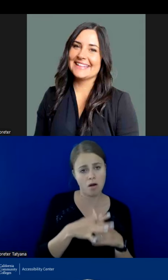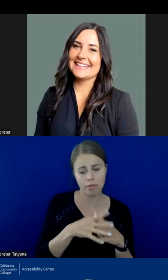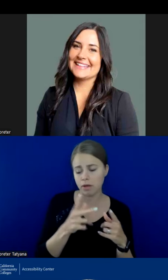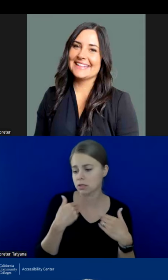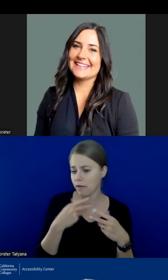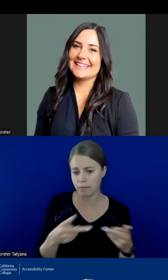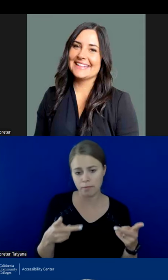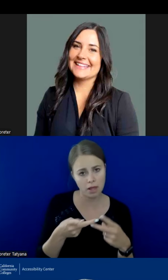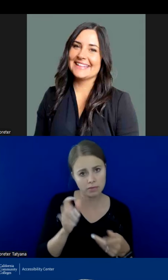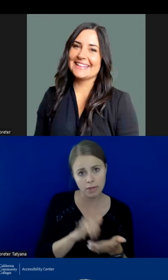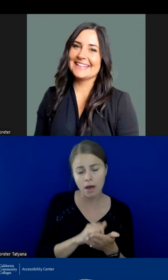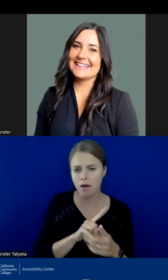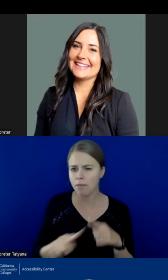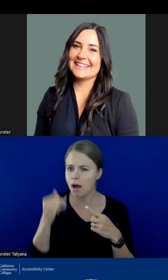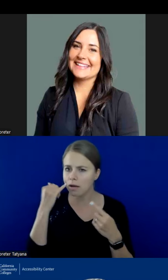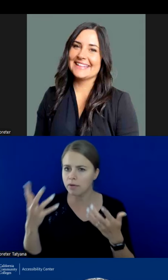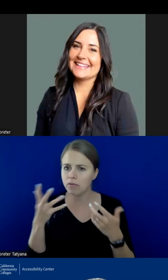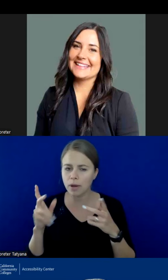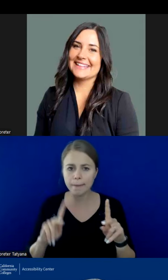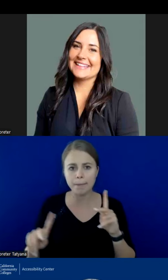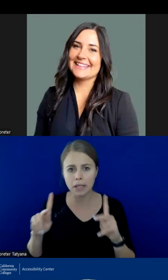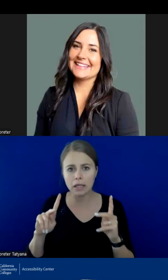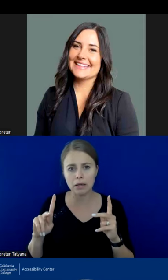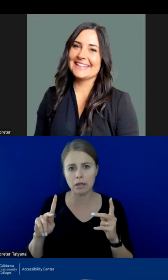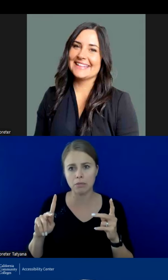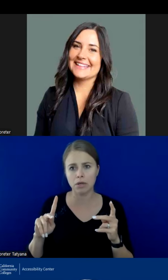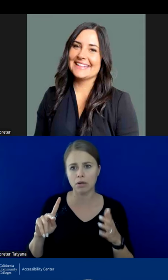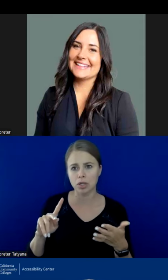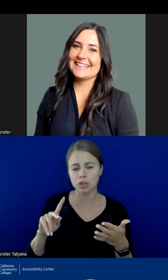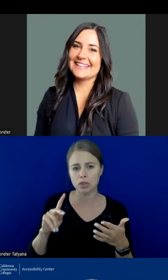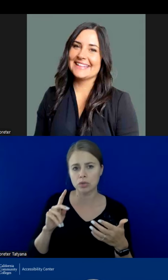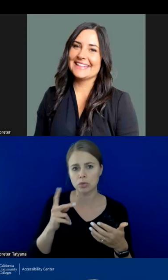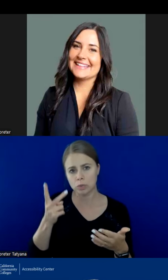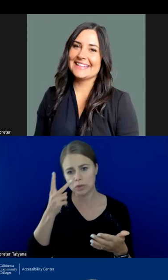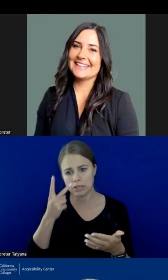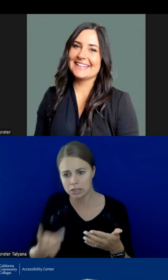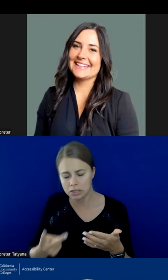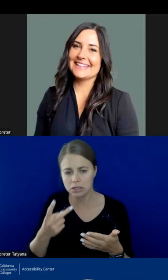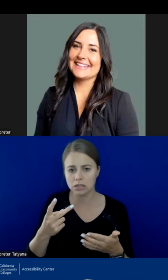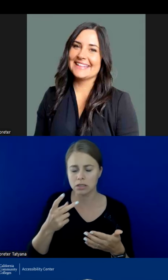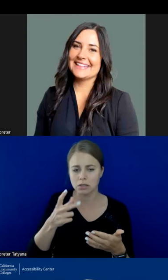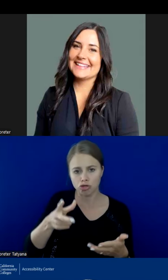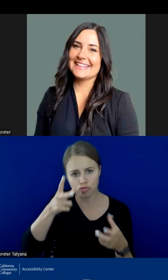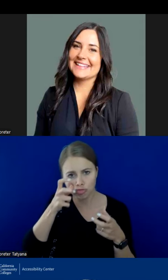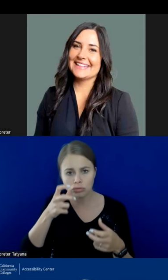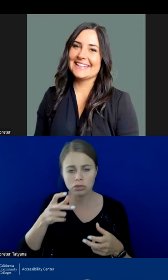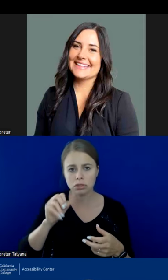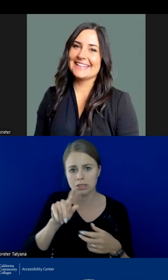But if you want people to perceive and understand the text well then better make sure